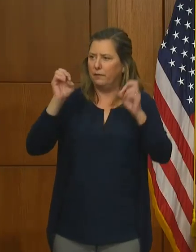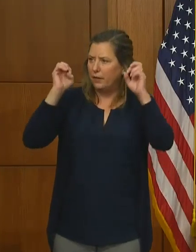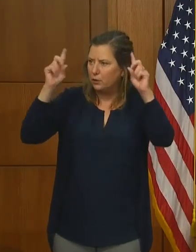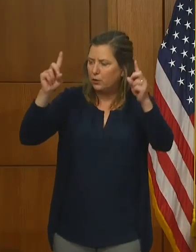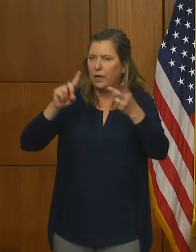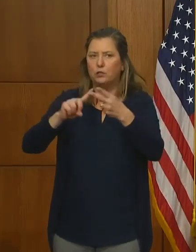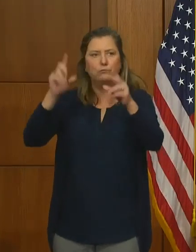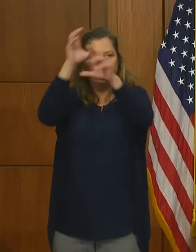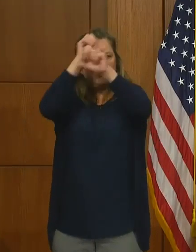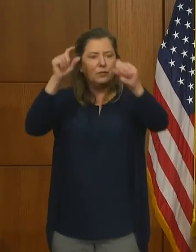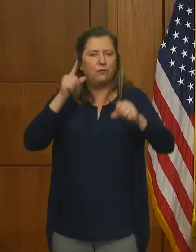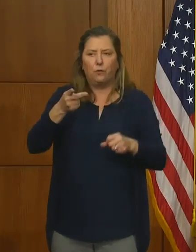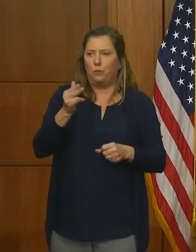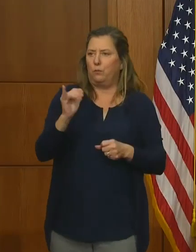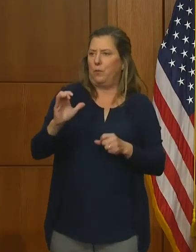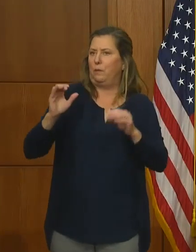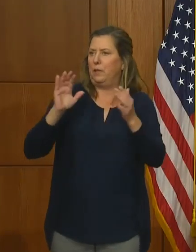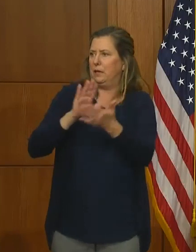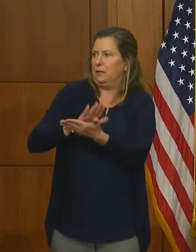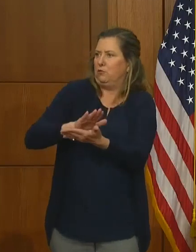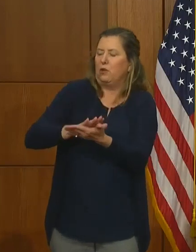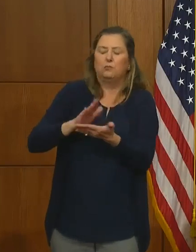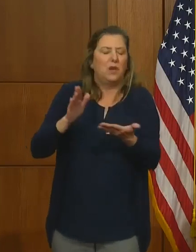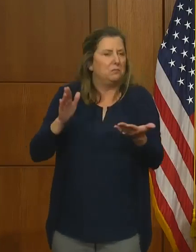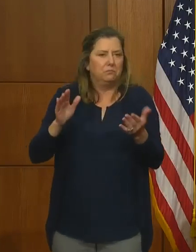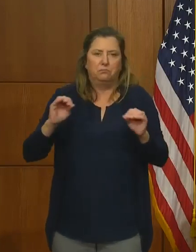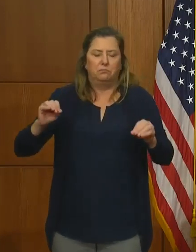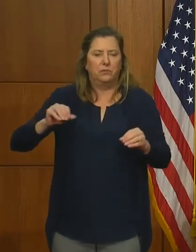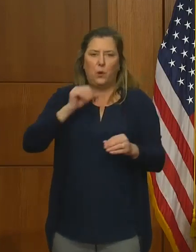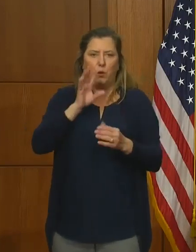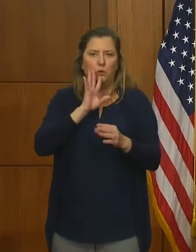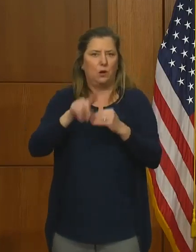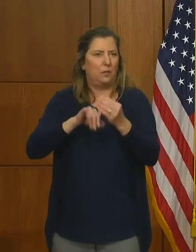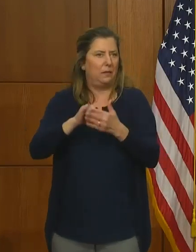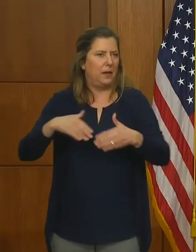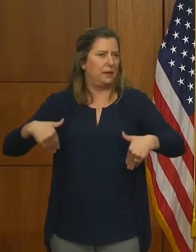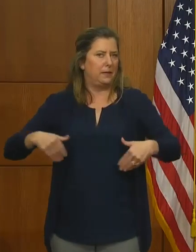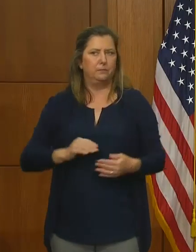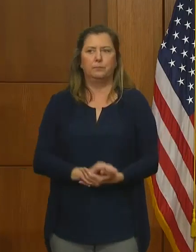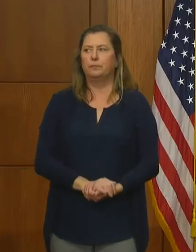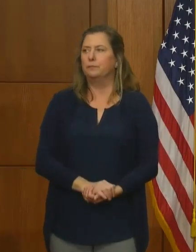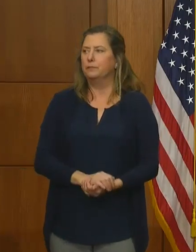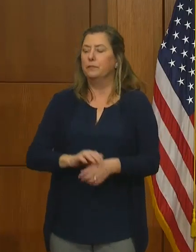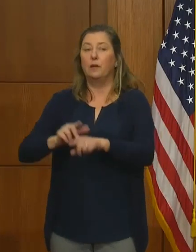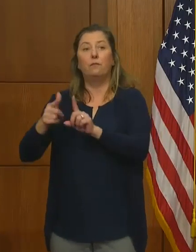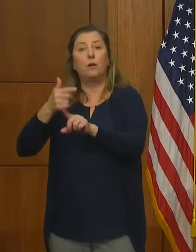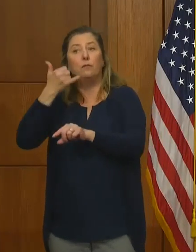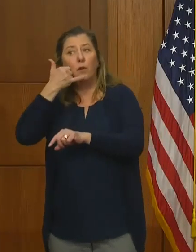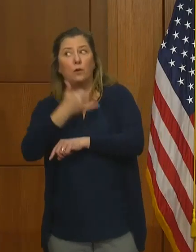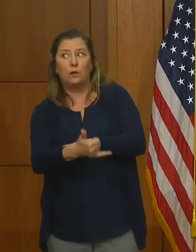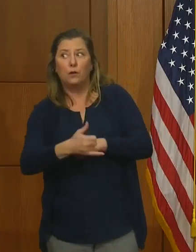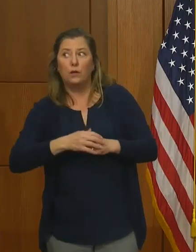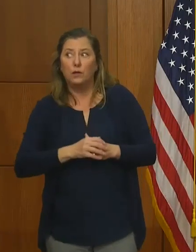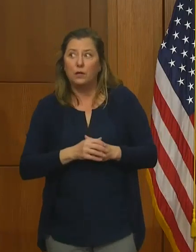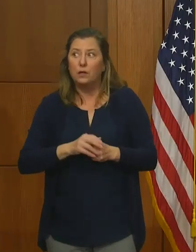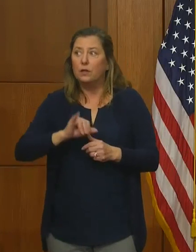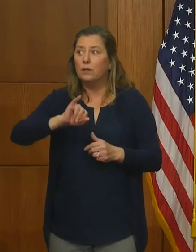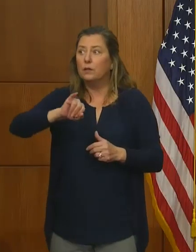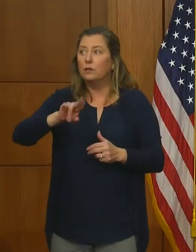THEIR BEEN ANY DECISION MADE ON THAT. NO ENOUGH HAS AN I'VE YOU KNOW I'LL BE GLAD TO DO THIS